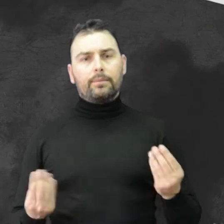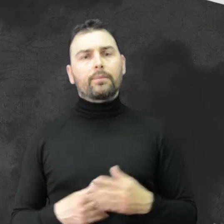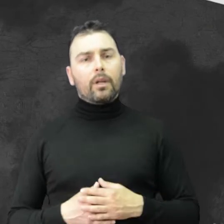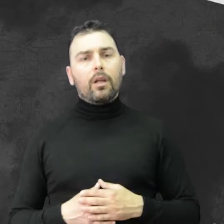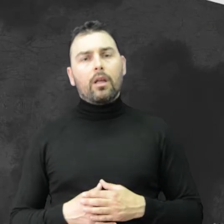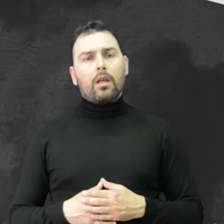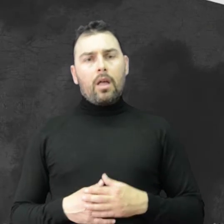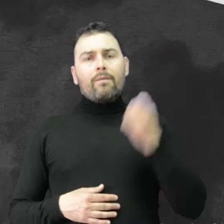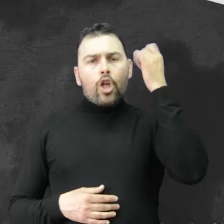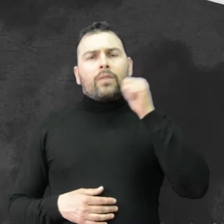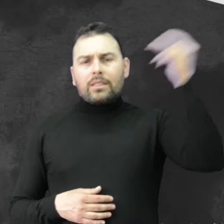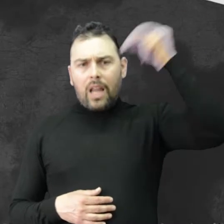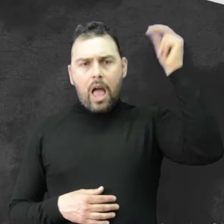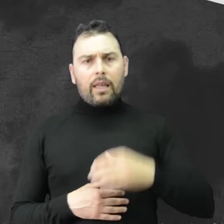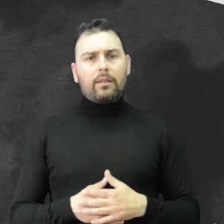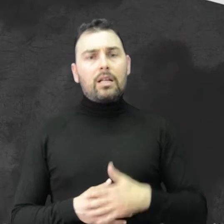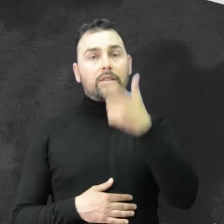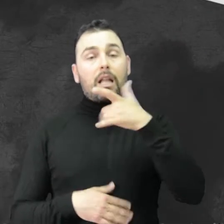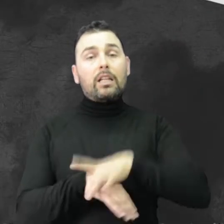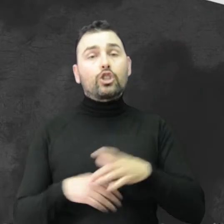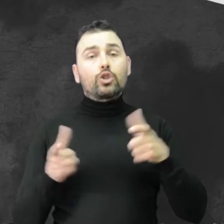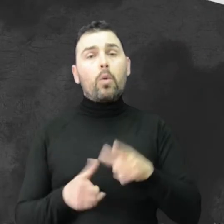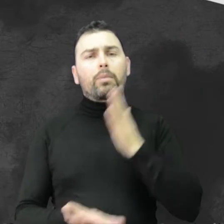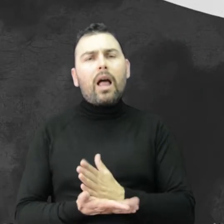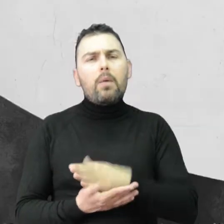a word in Greek is translated as love of wisdom.